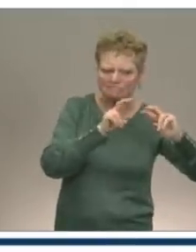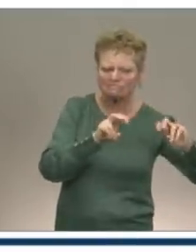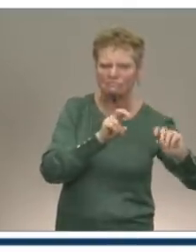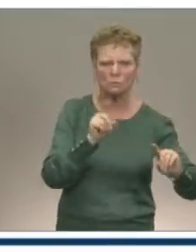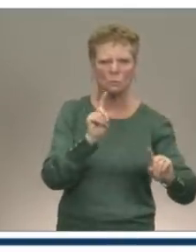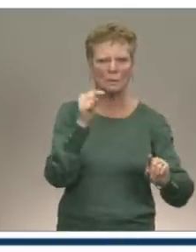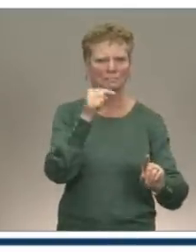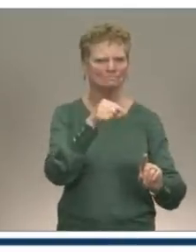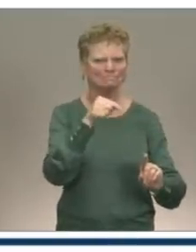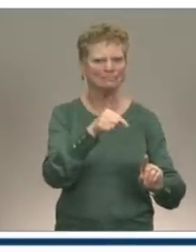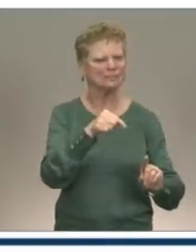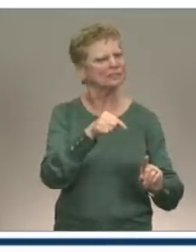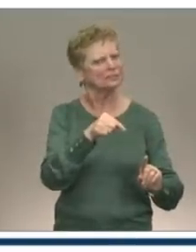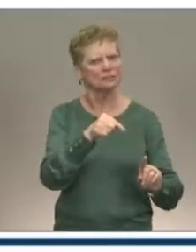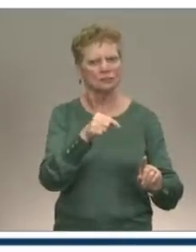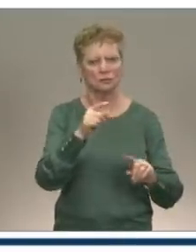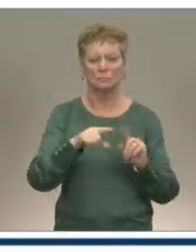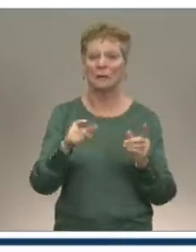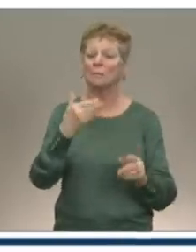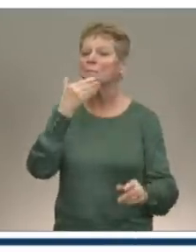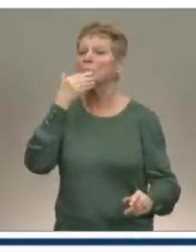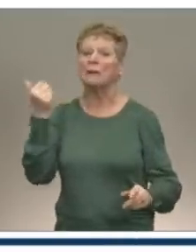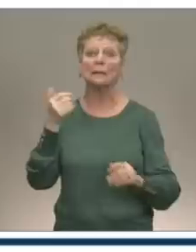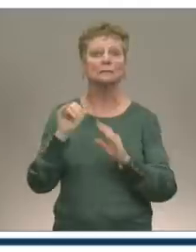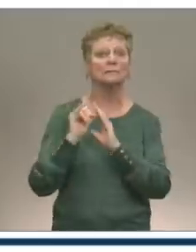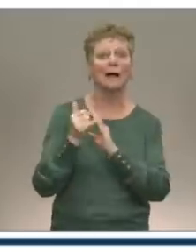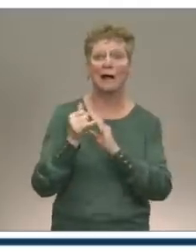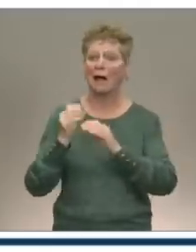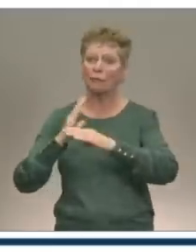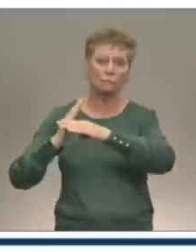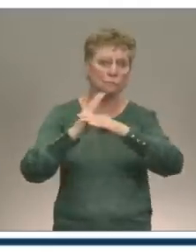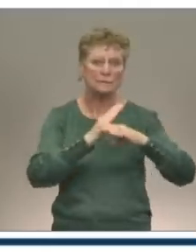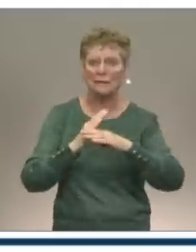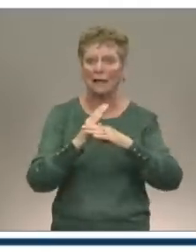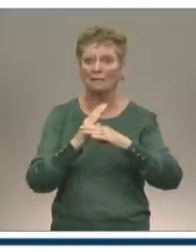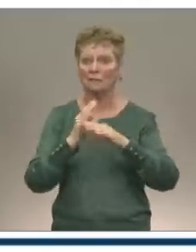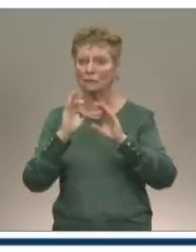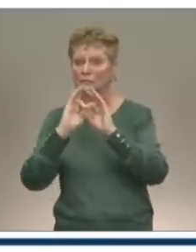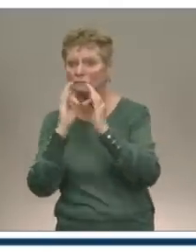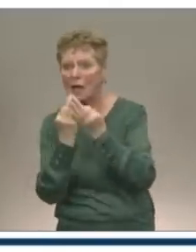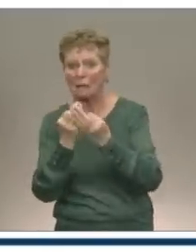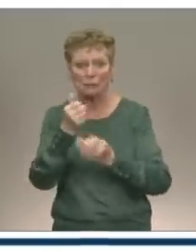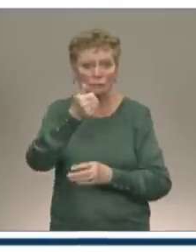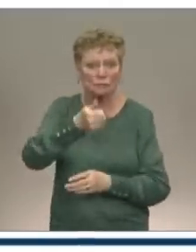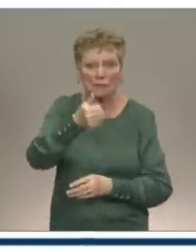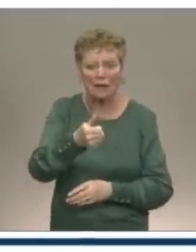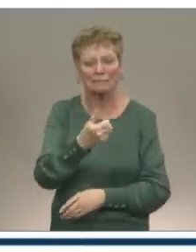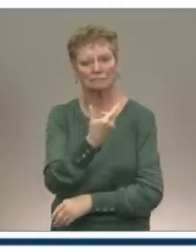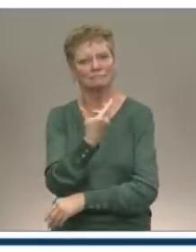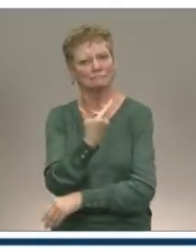that vaccination is the best way to protect yourself and your family vaccinations began